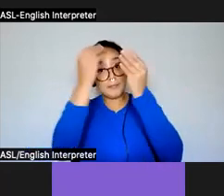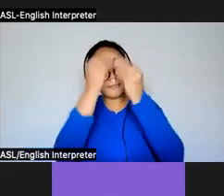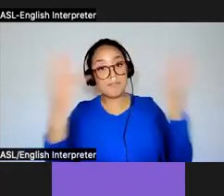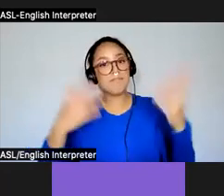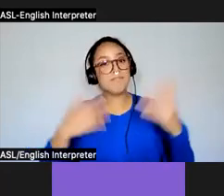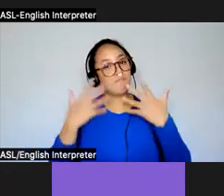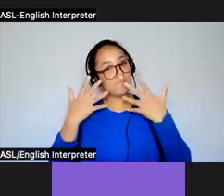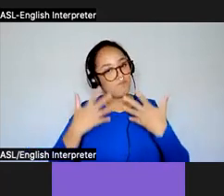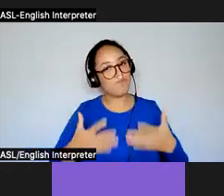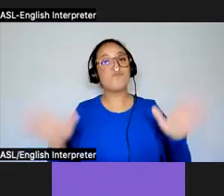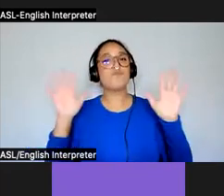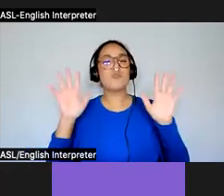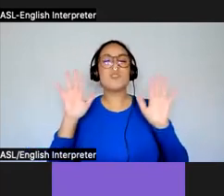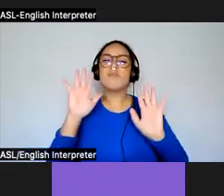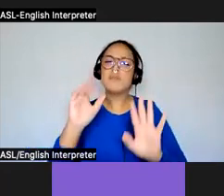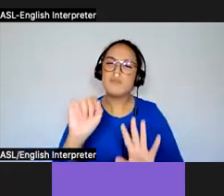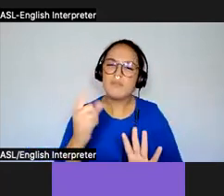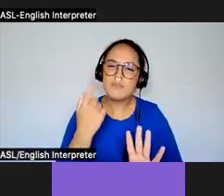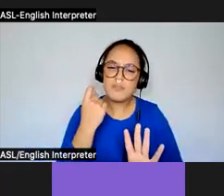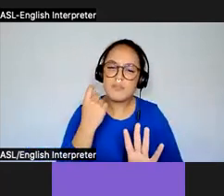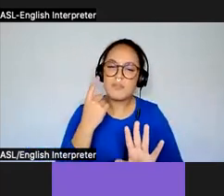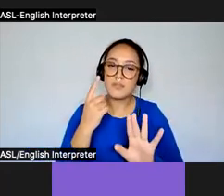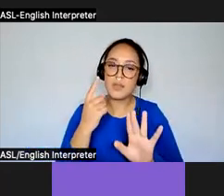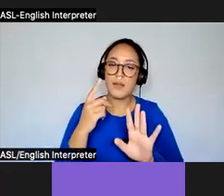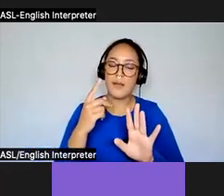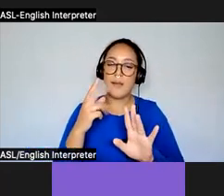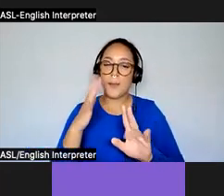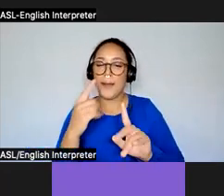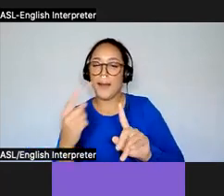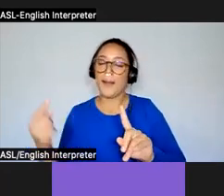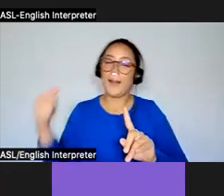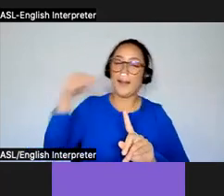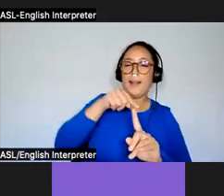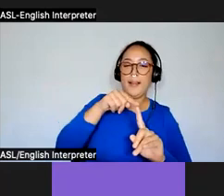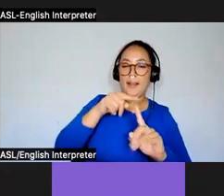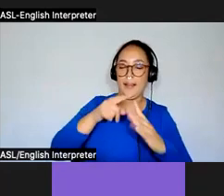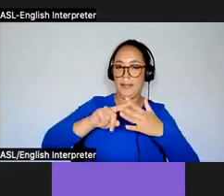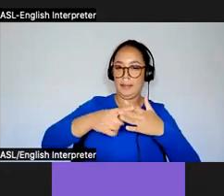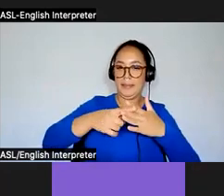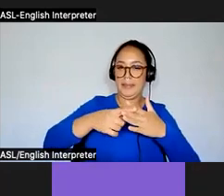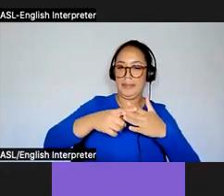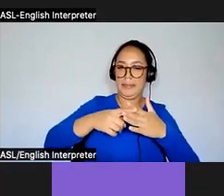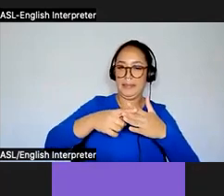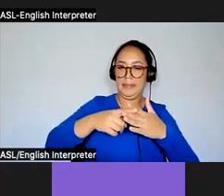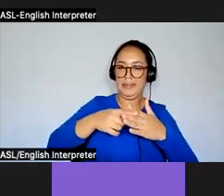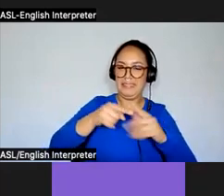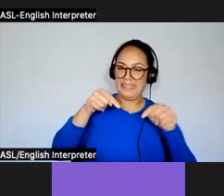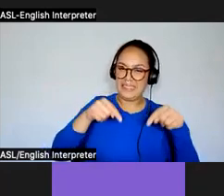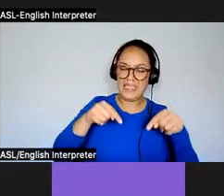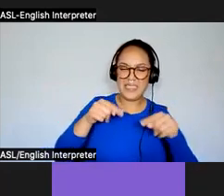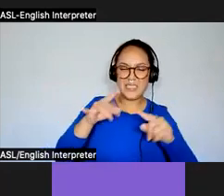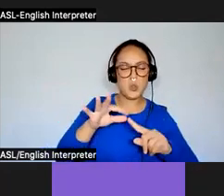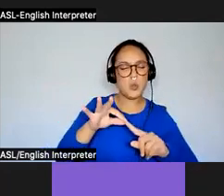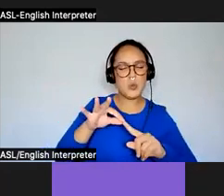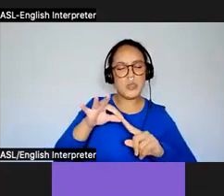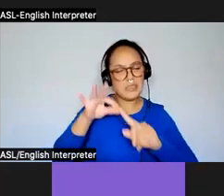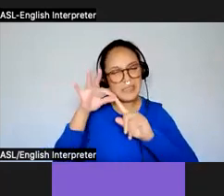you know Go back to circle back to the beginning, where I mentioned us is a very unique on Grant Program.